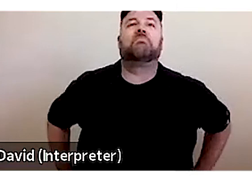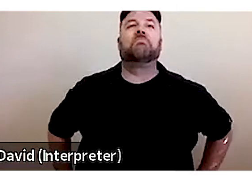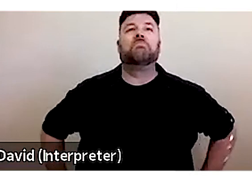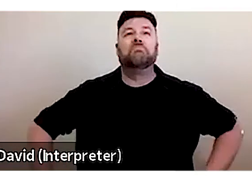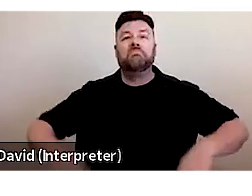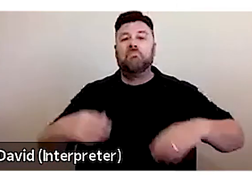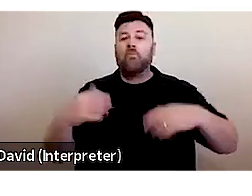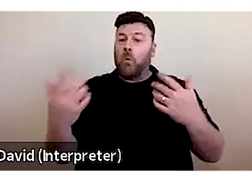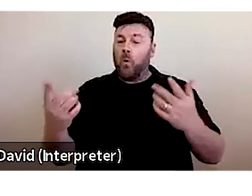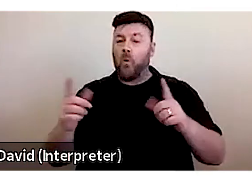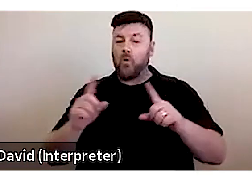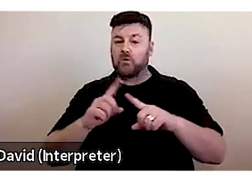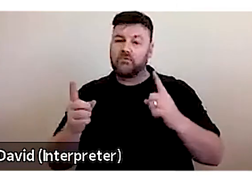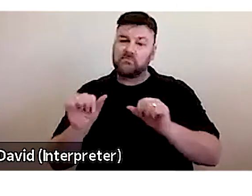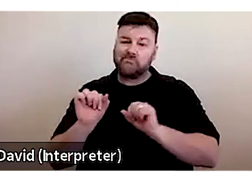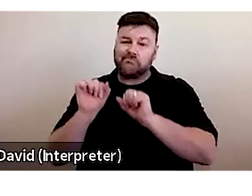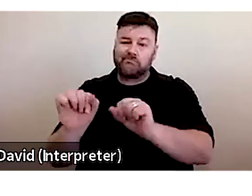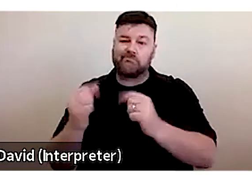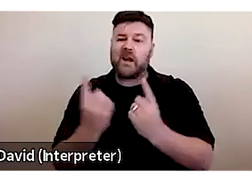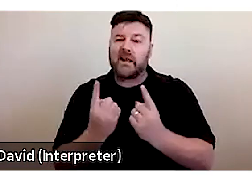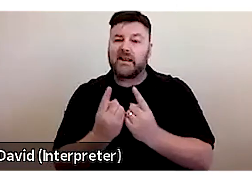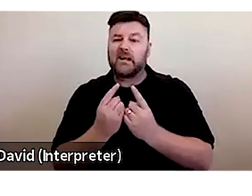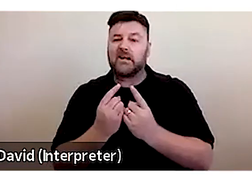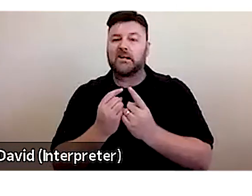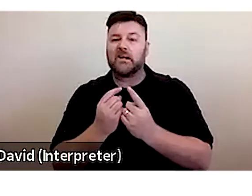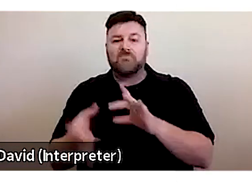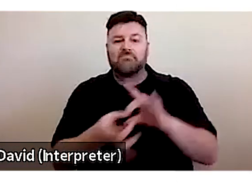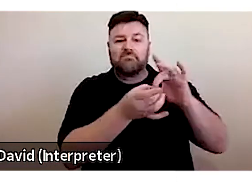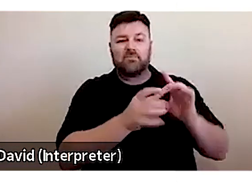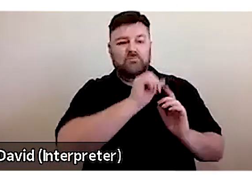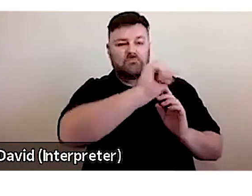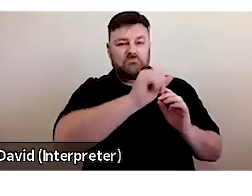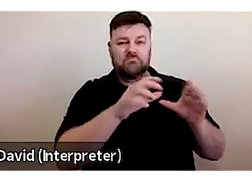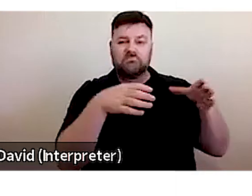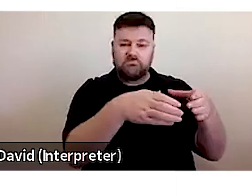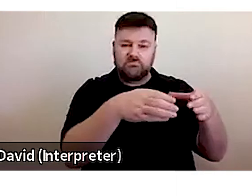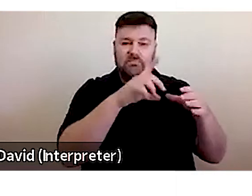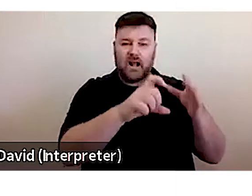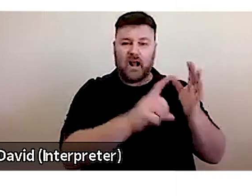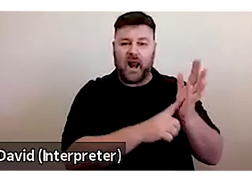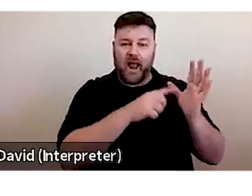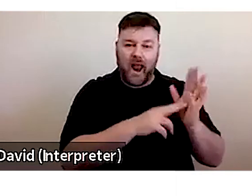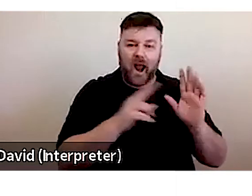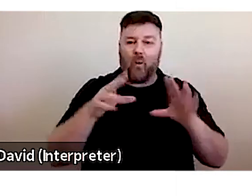that belong to various clans or families and it's important that